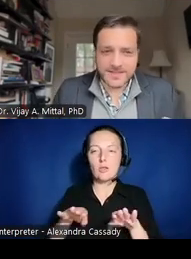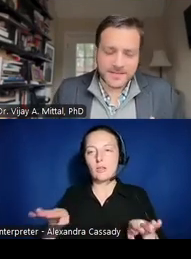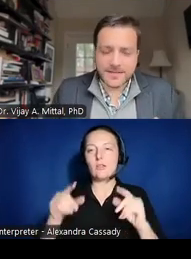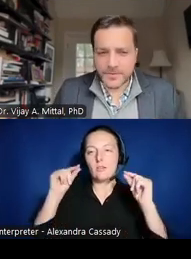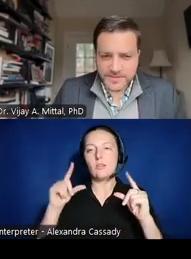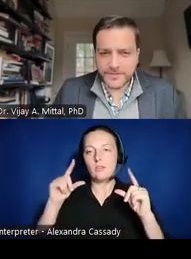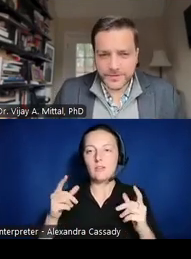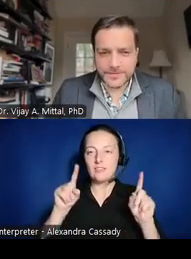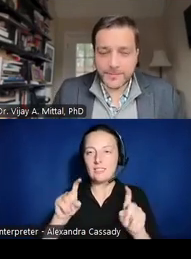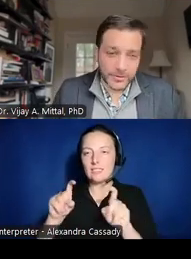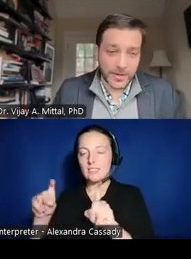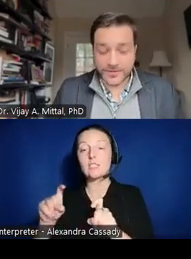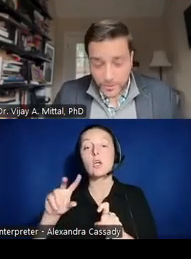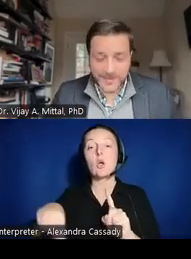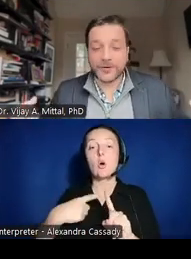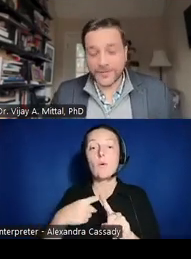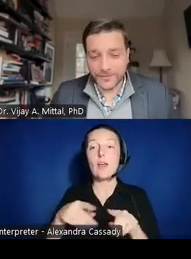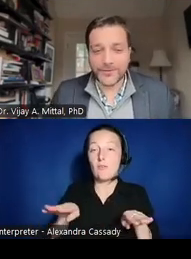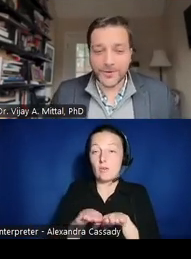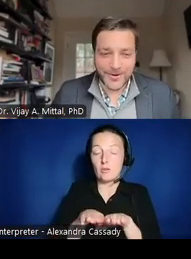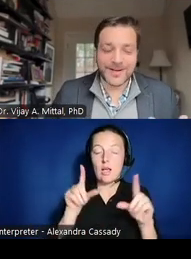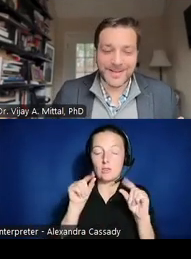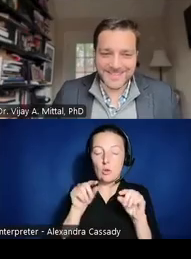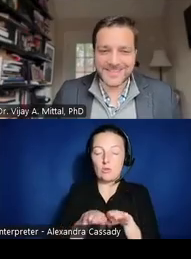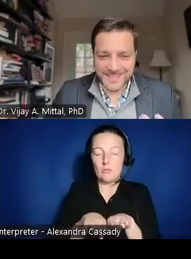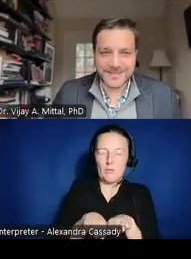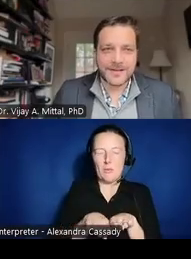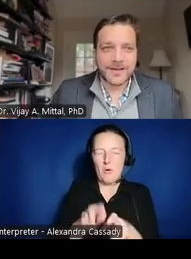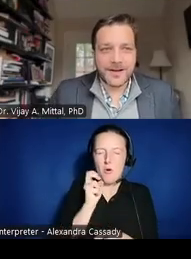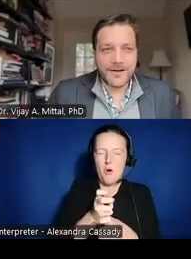it's the most difficult. And when your eyes are open and your feet are far apart, it's easiest.